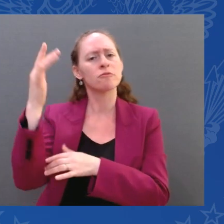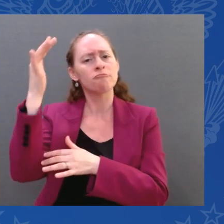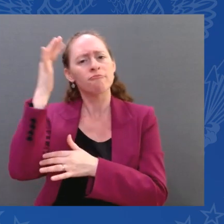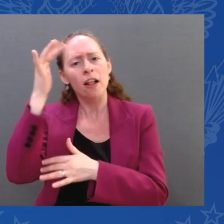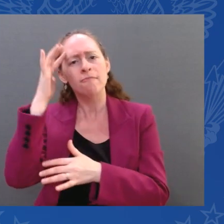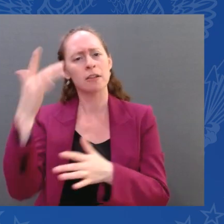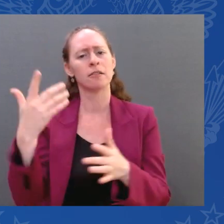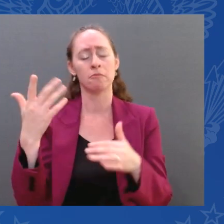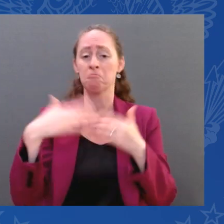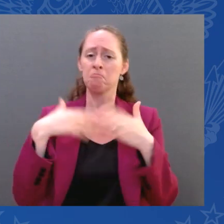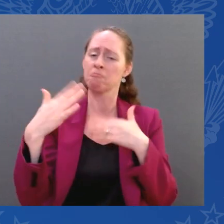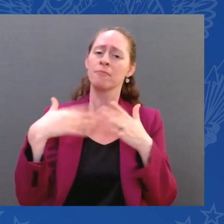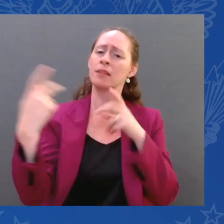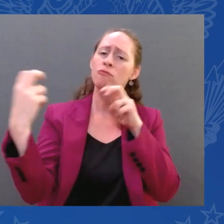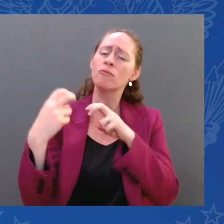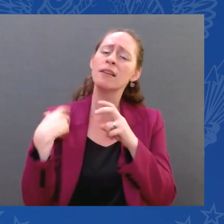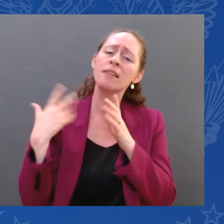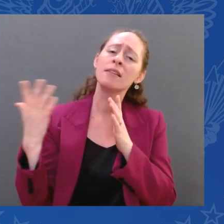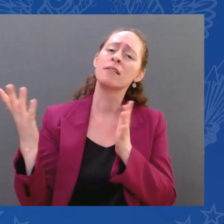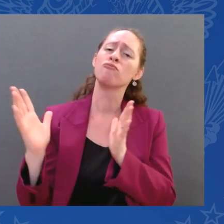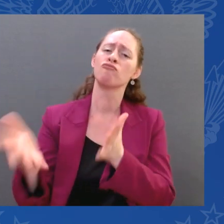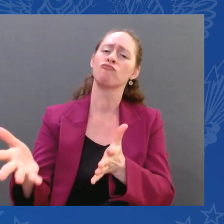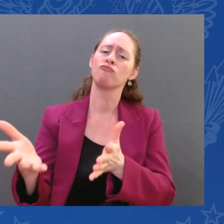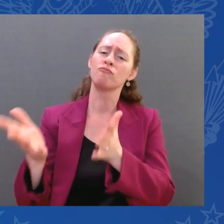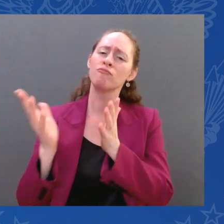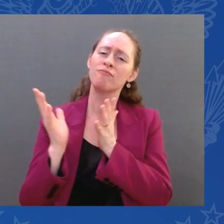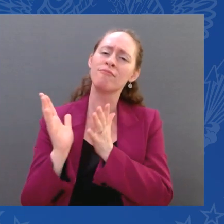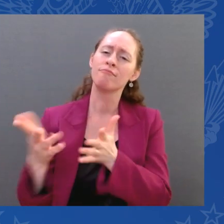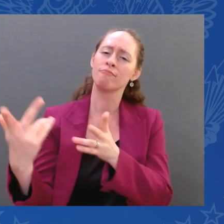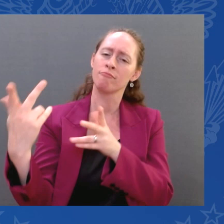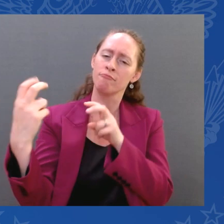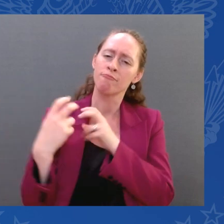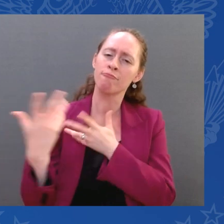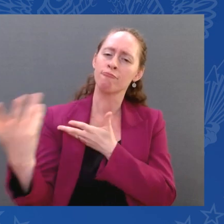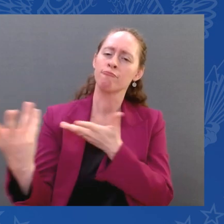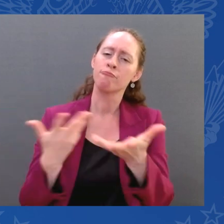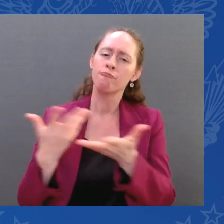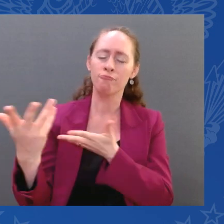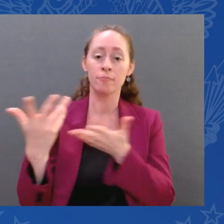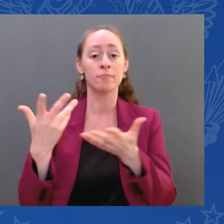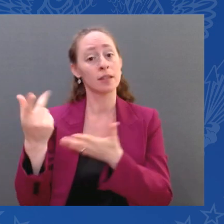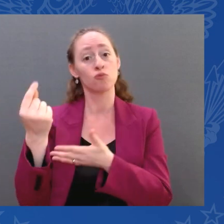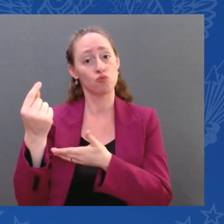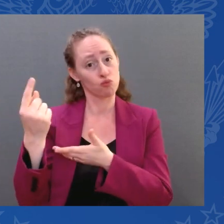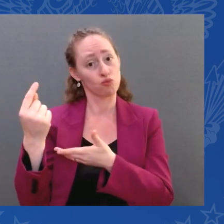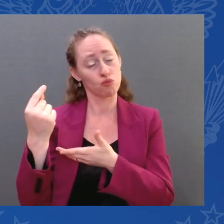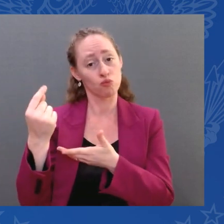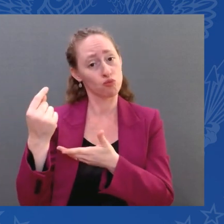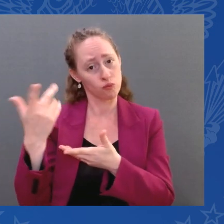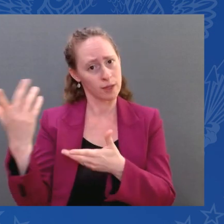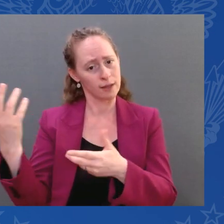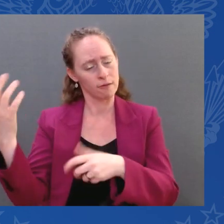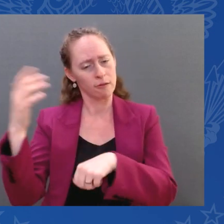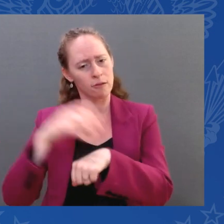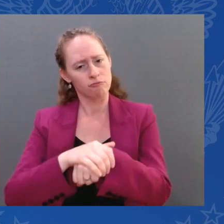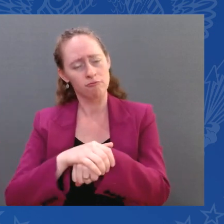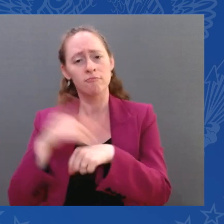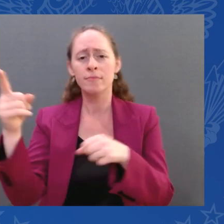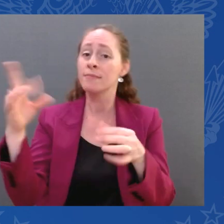and put it on my hand. He said, Can I ask you a favor? And then I was Vice President, Mr. Vice President. I said, of course, Your Holiness.